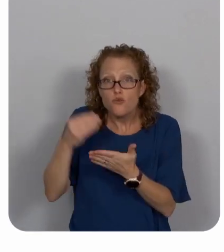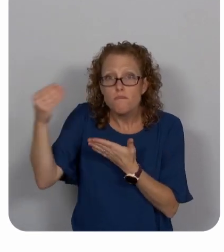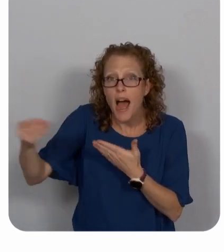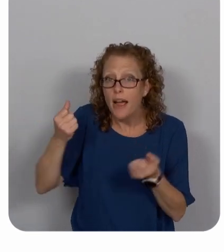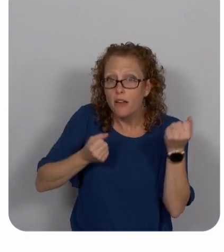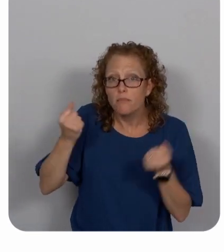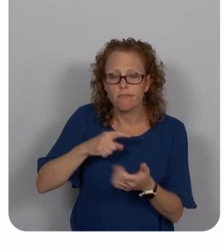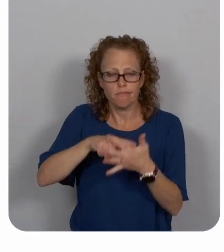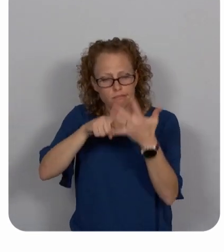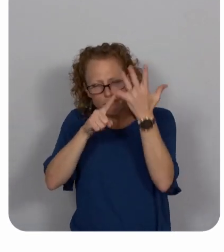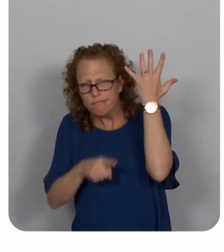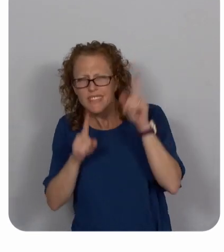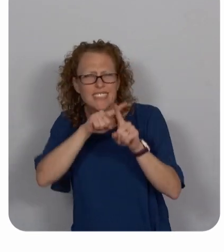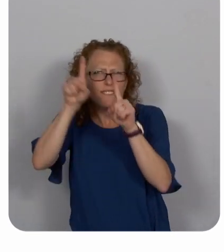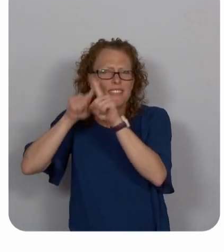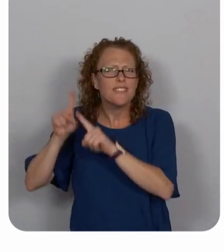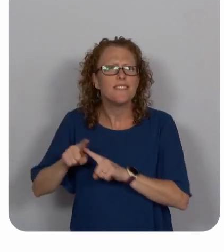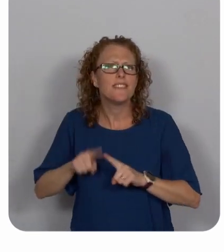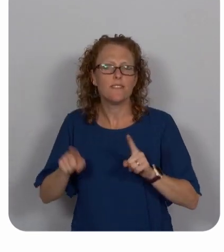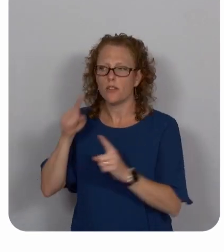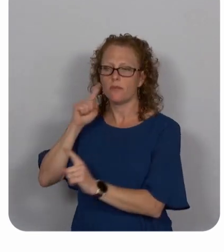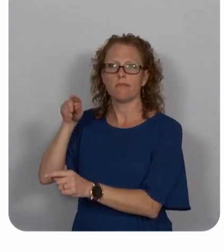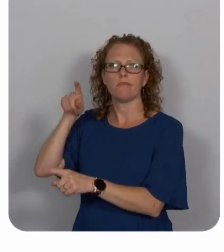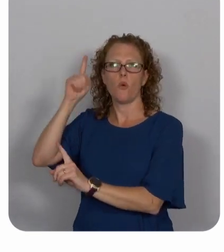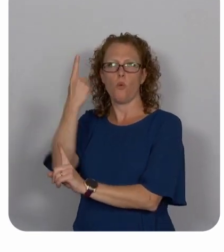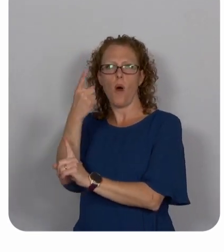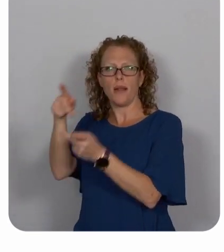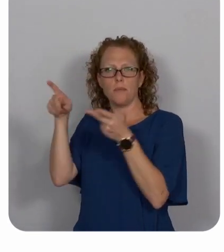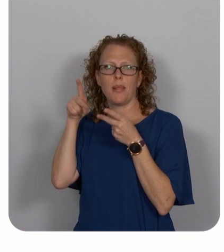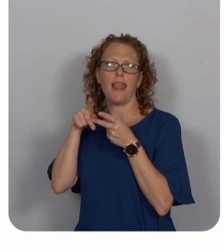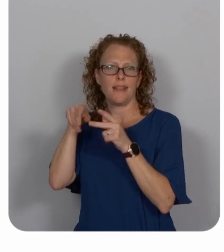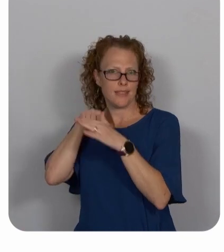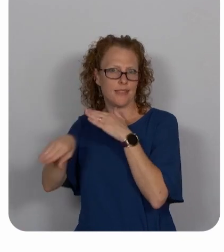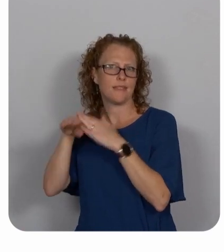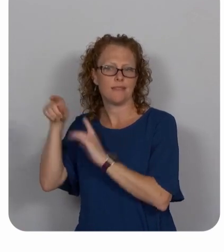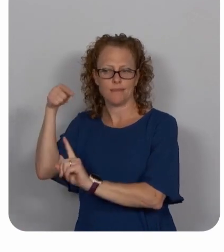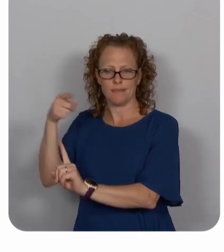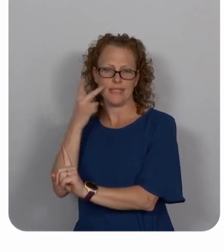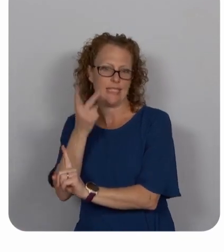we chose Llama 2, Meta’s open source large language model.